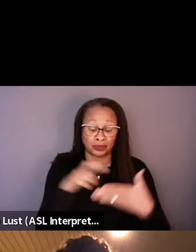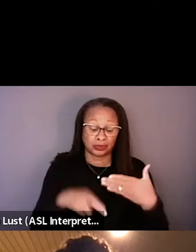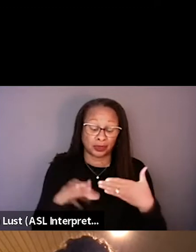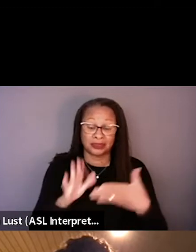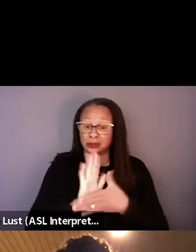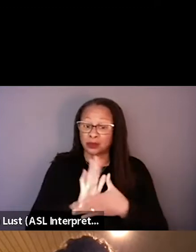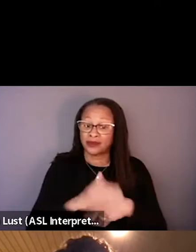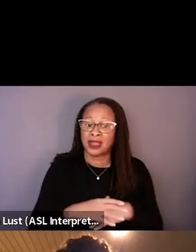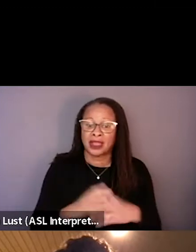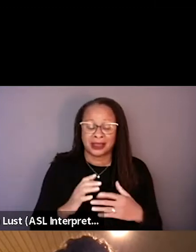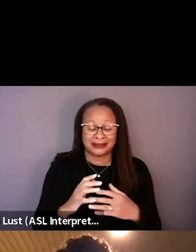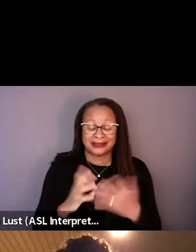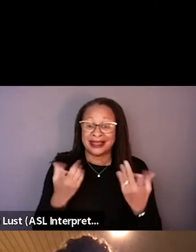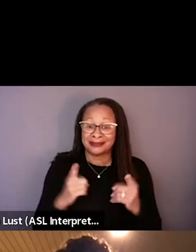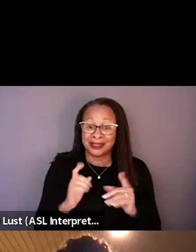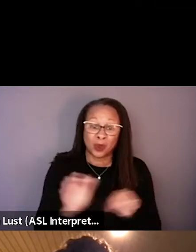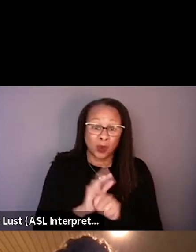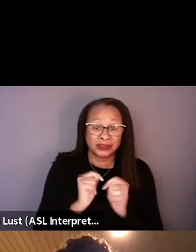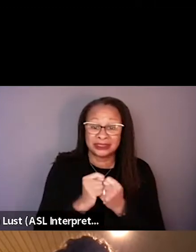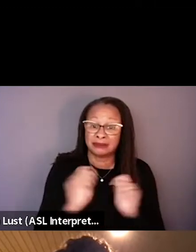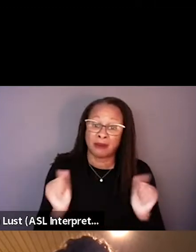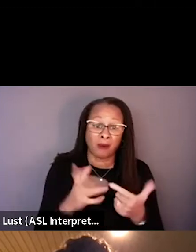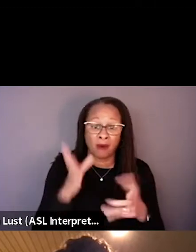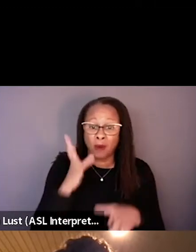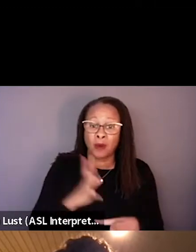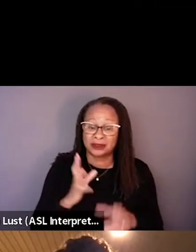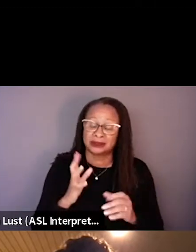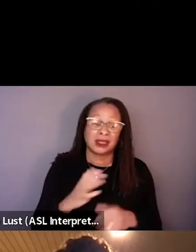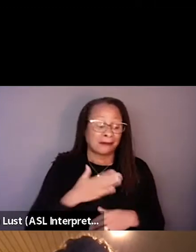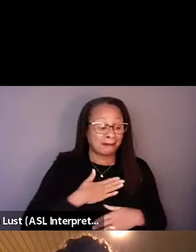by a team of women when it comes to my band and Rita and,